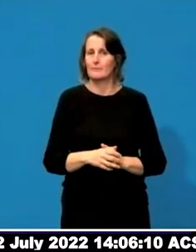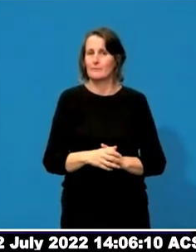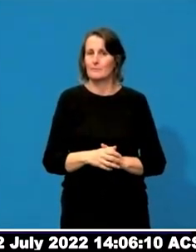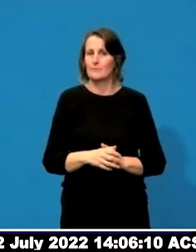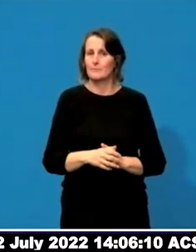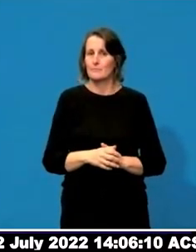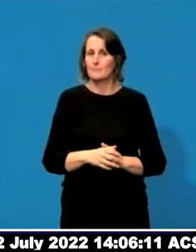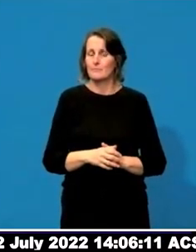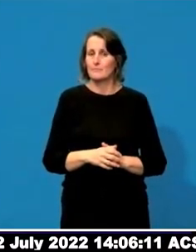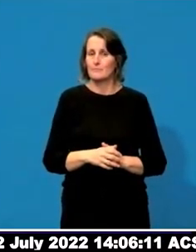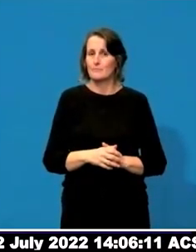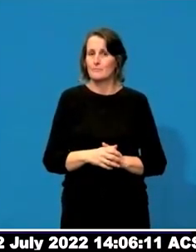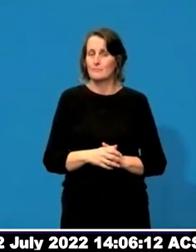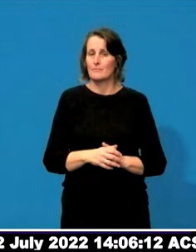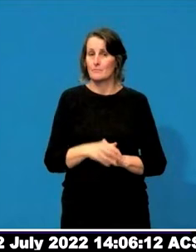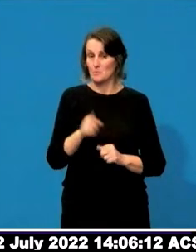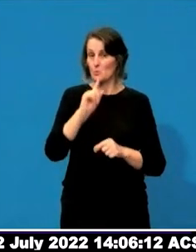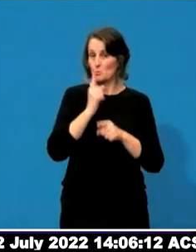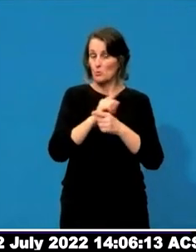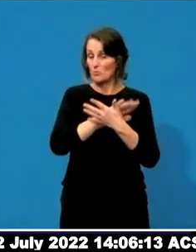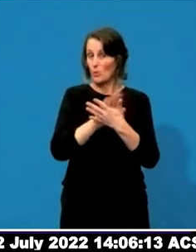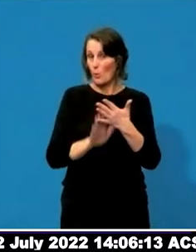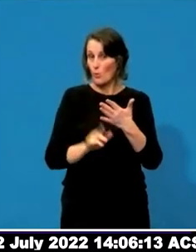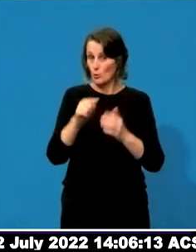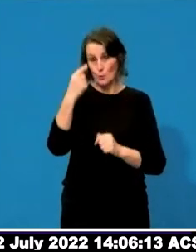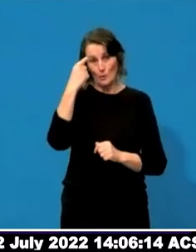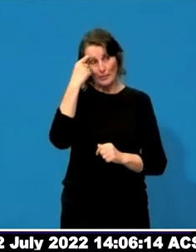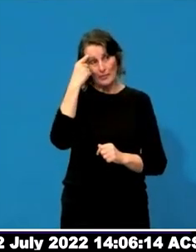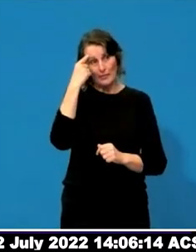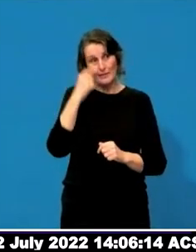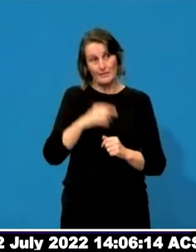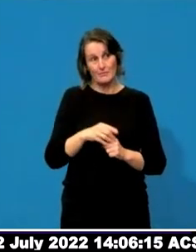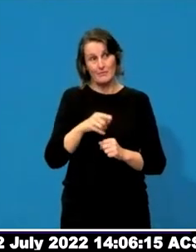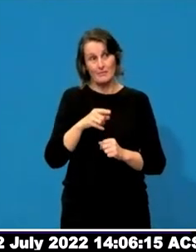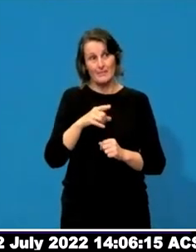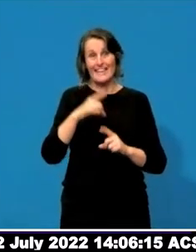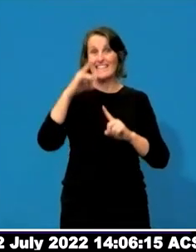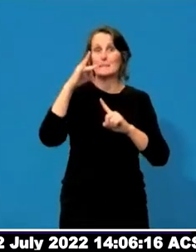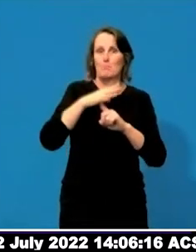but they actually are essential assumptions to make prior